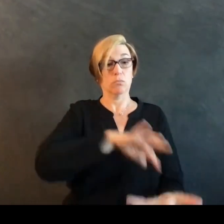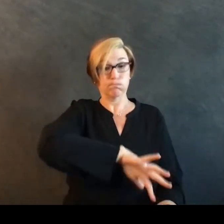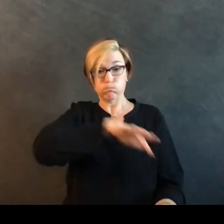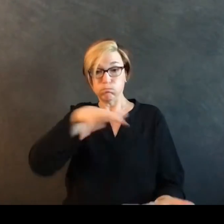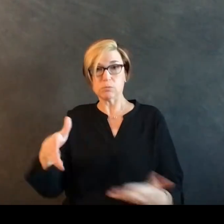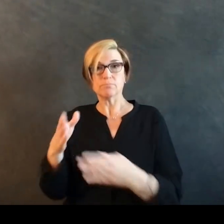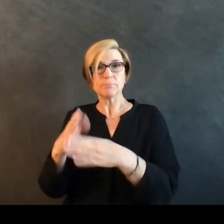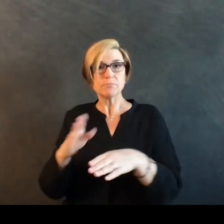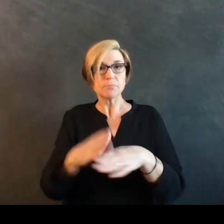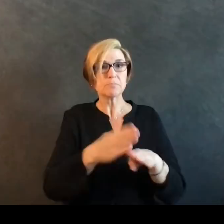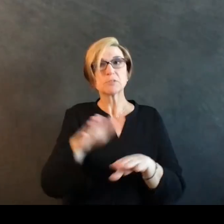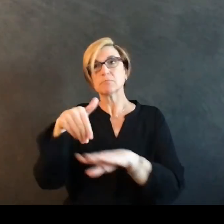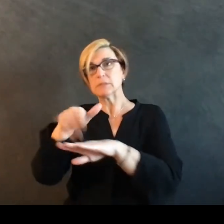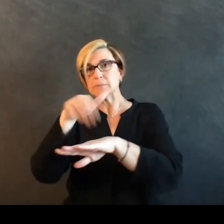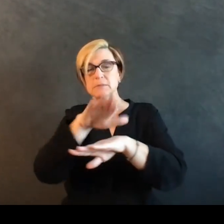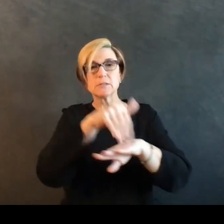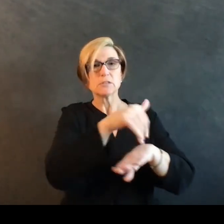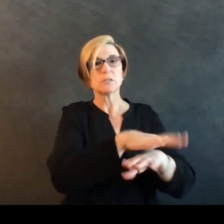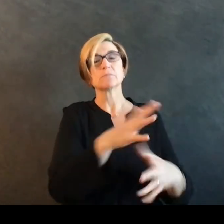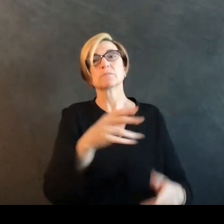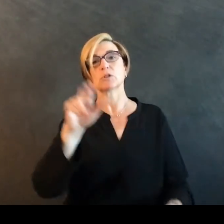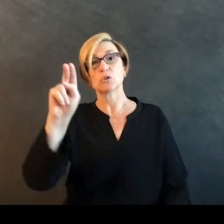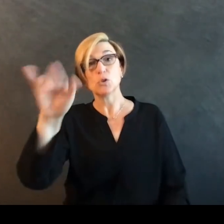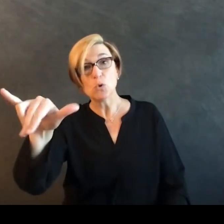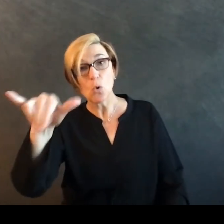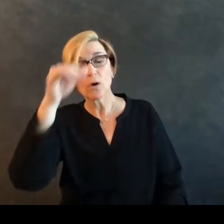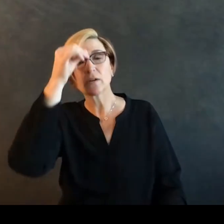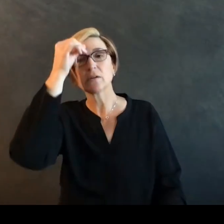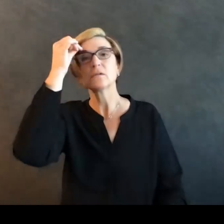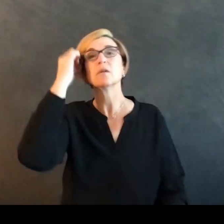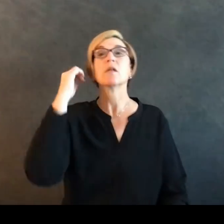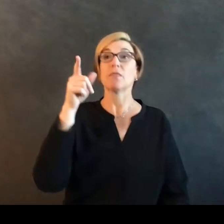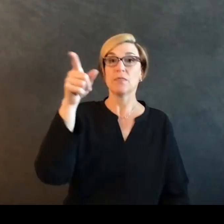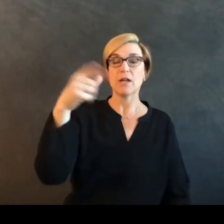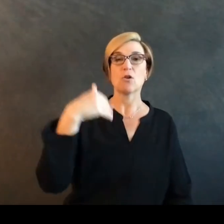York on top of the 3,000 beds were already providing to the Javits Center